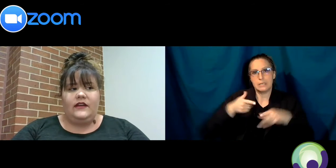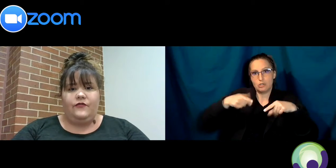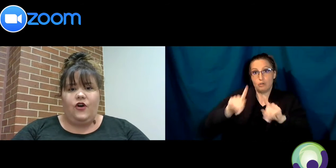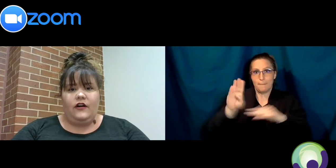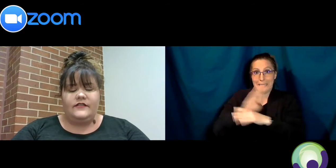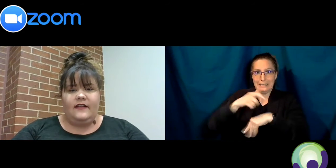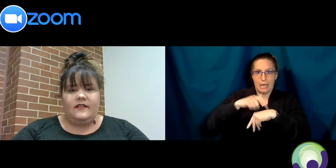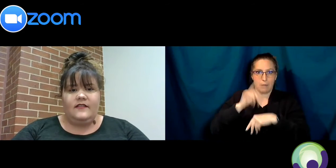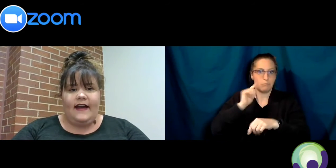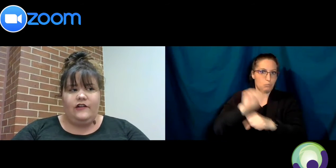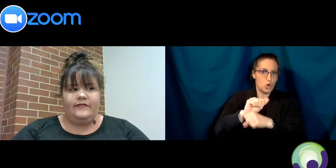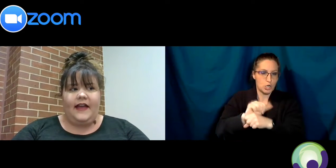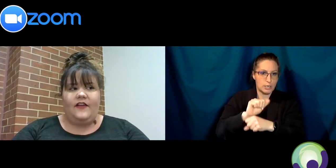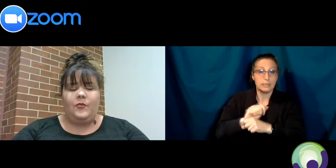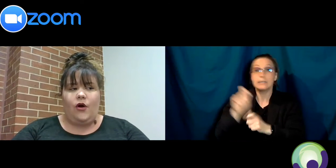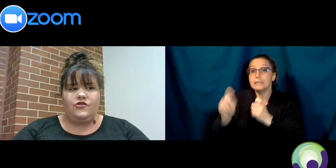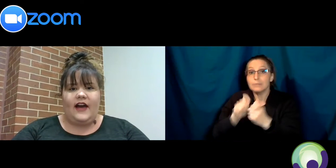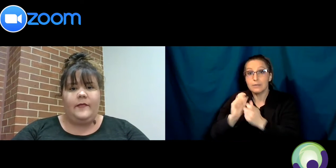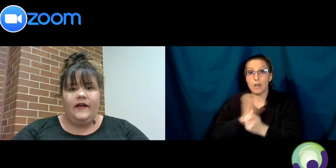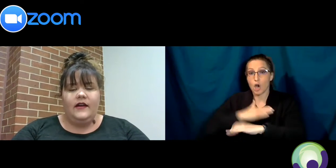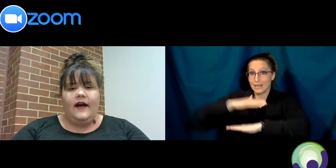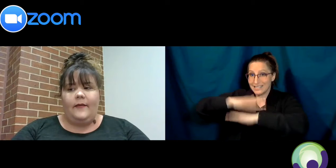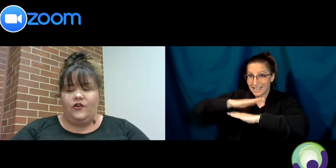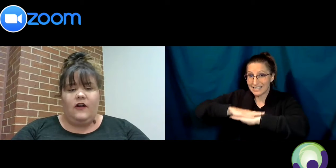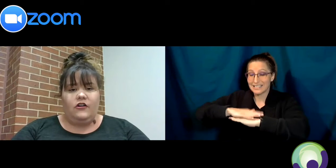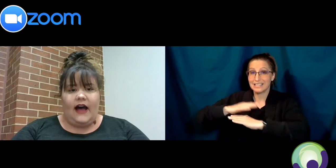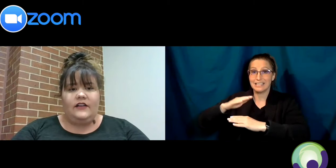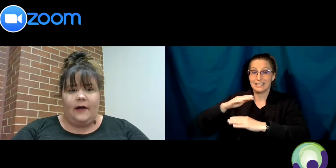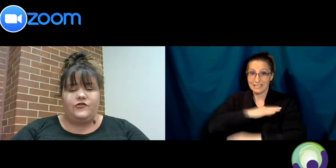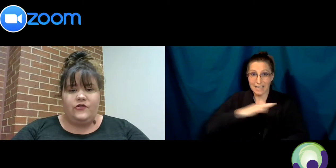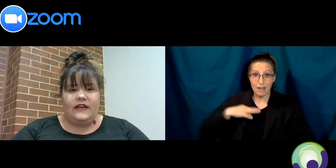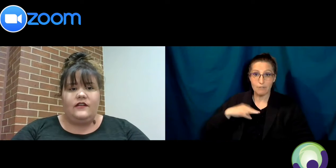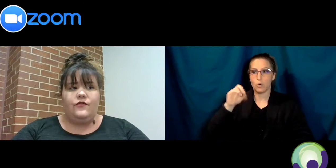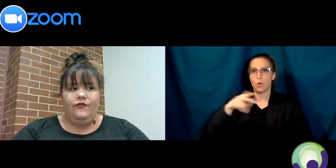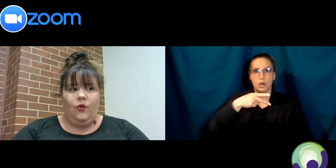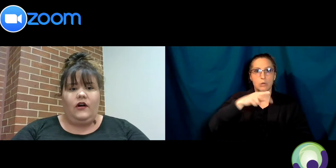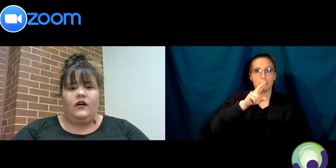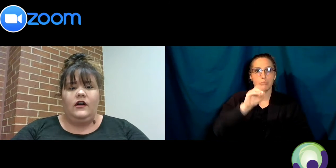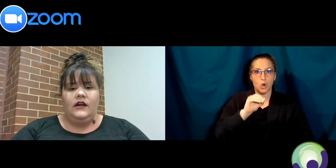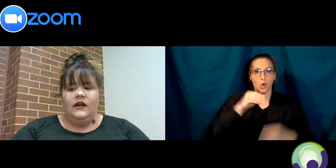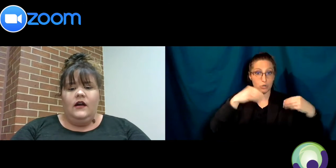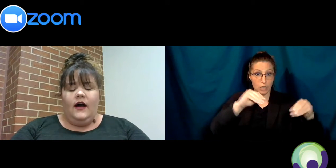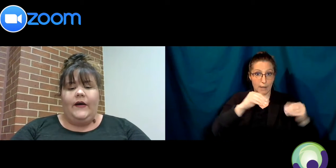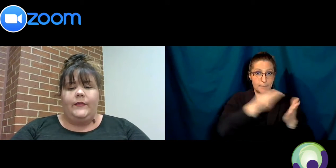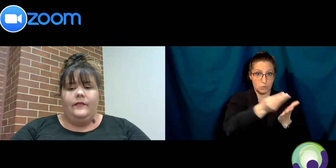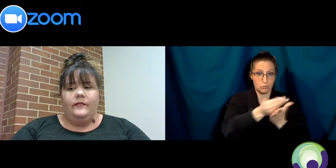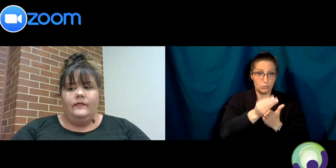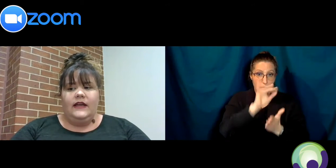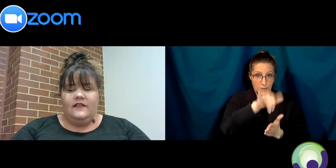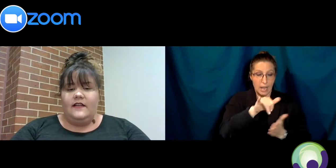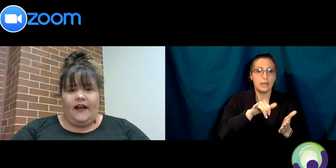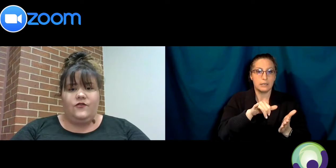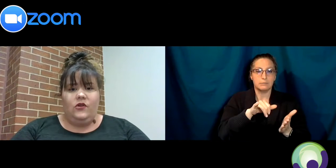for our desk staff and the pro shop, there are a lot of opportunities for kids in high school